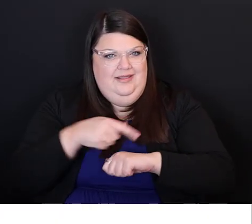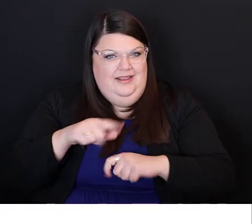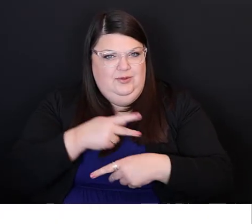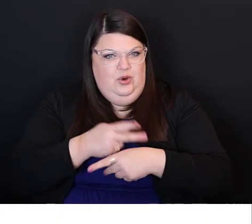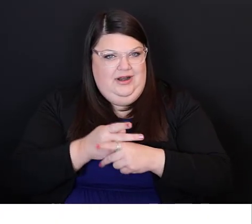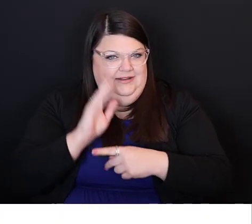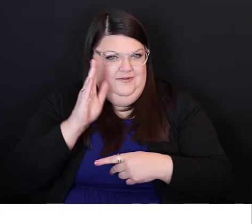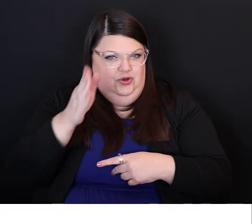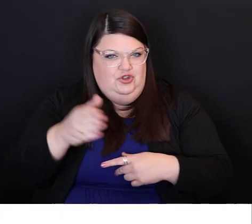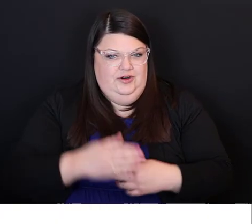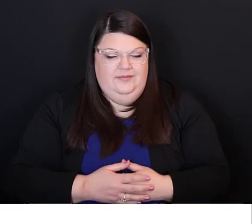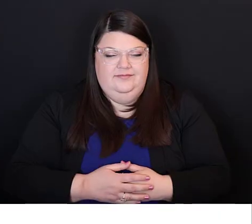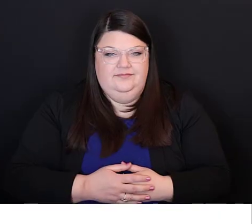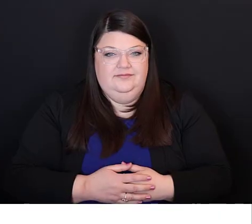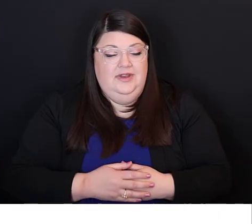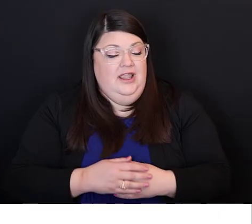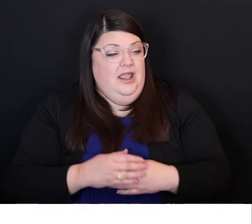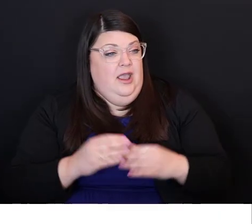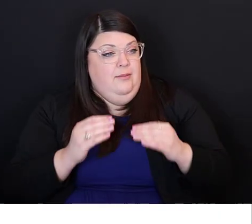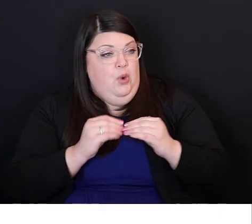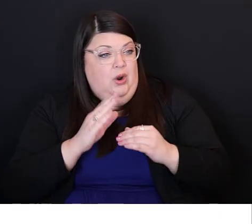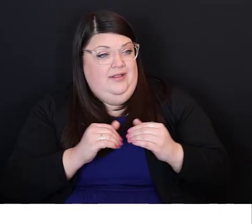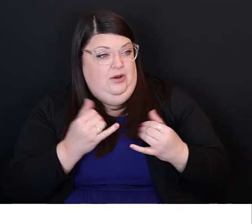already seeing in the market. Where do you see this field going?